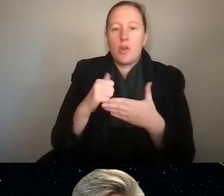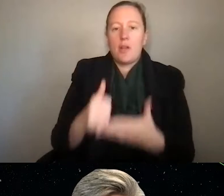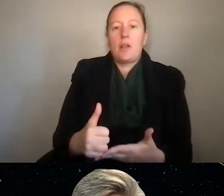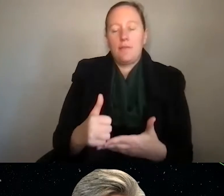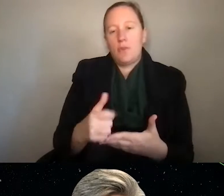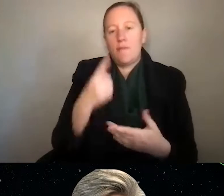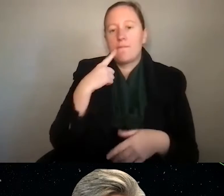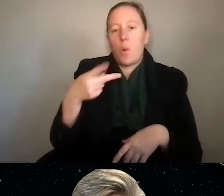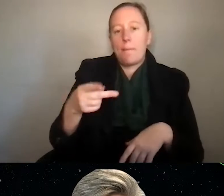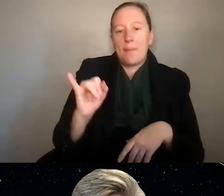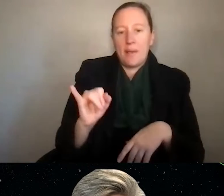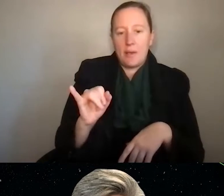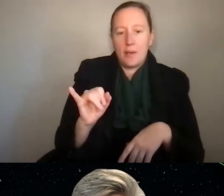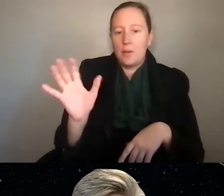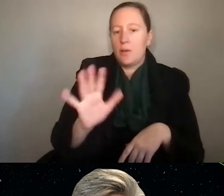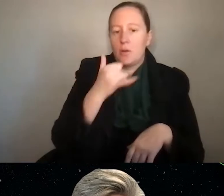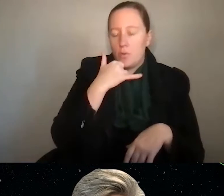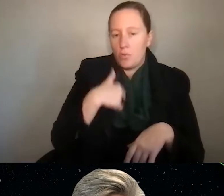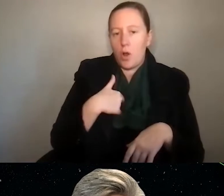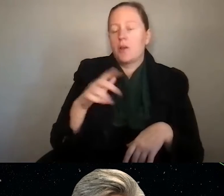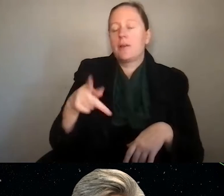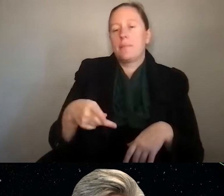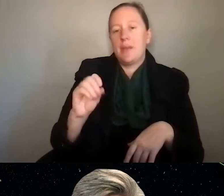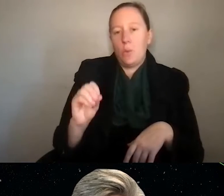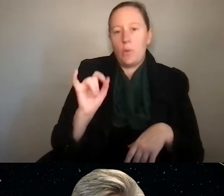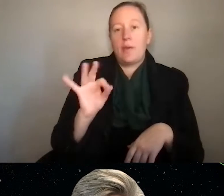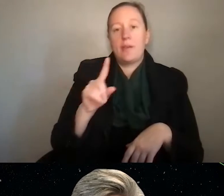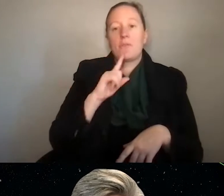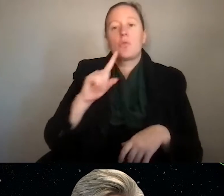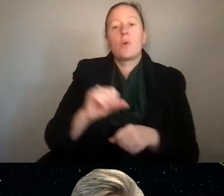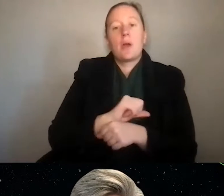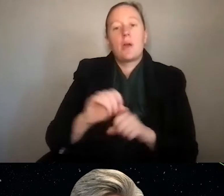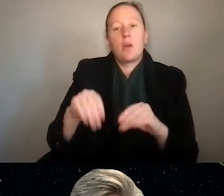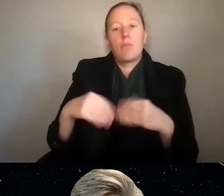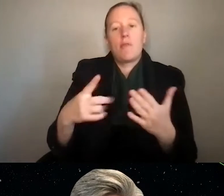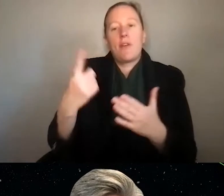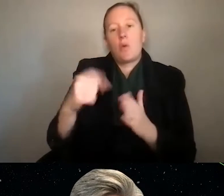the program officer if you actually provided a one page summary,